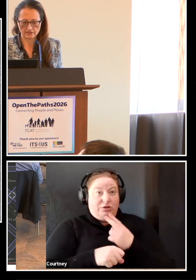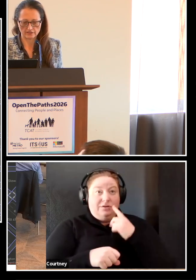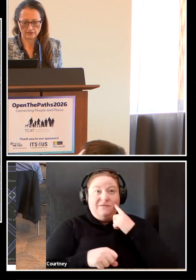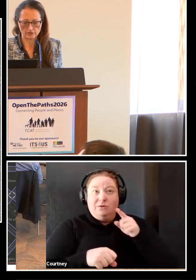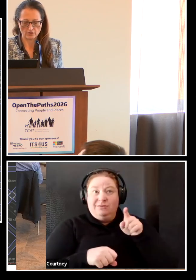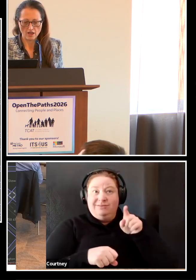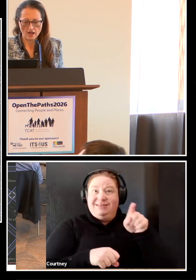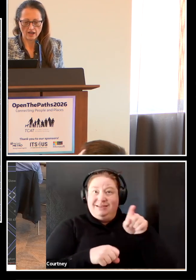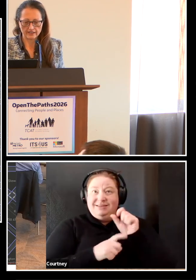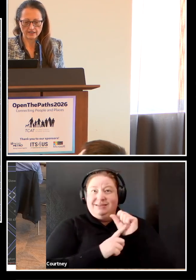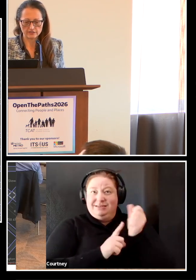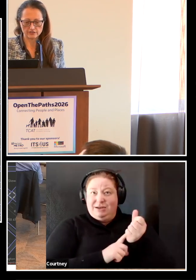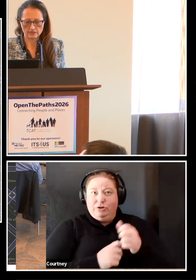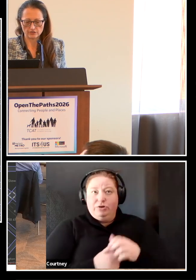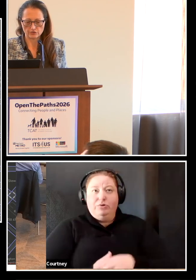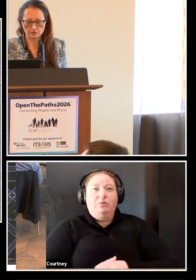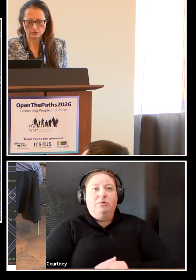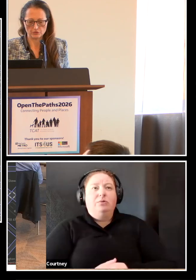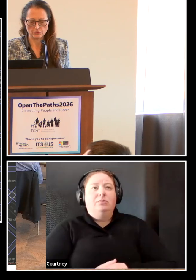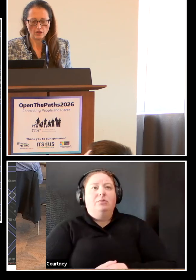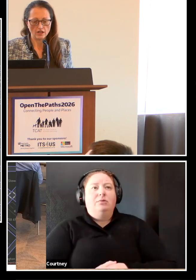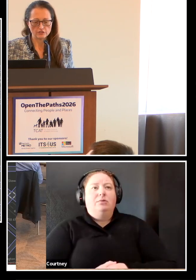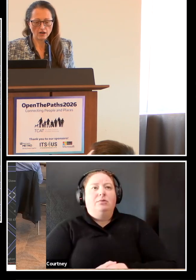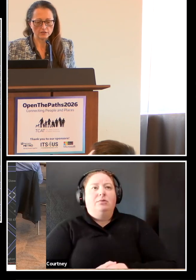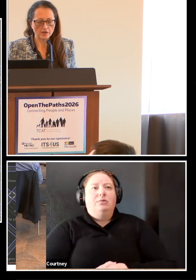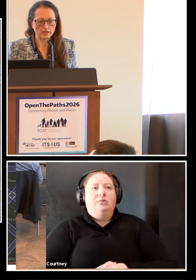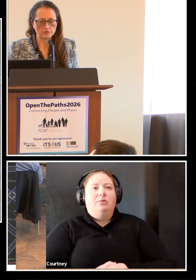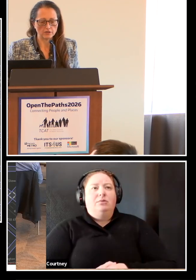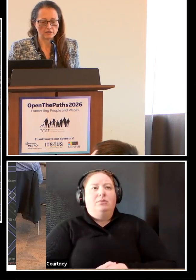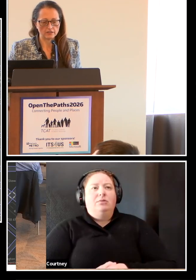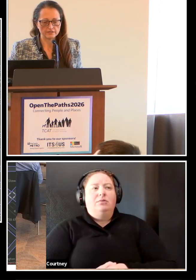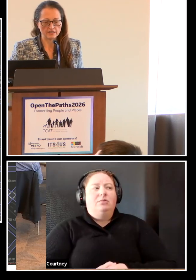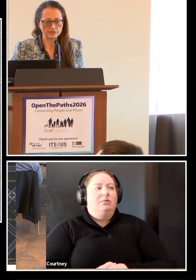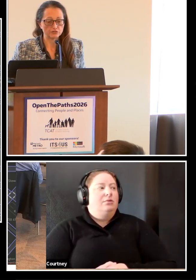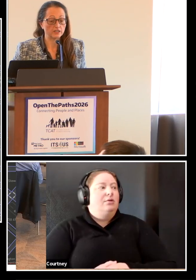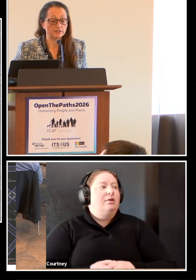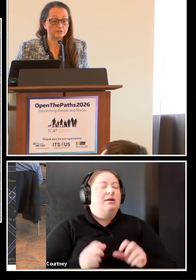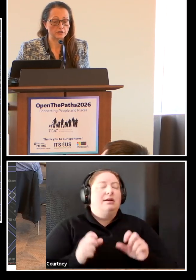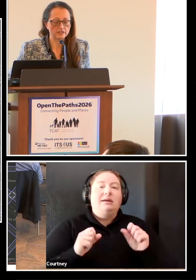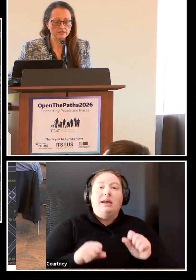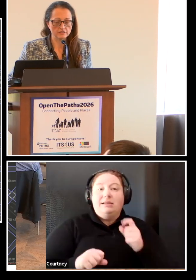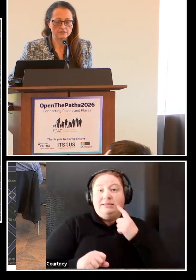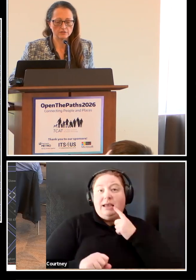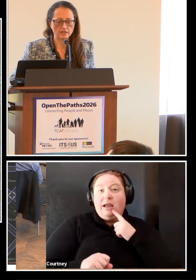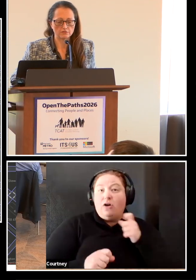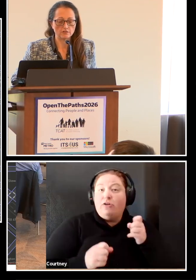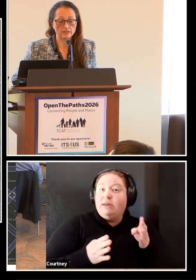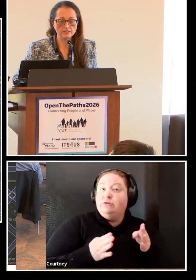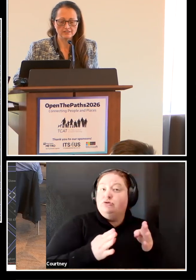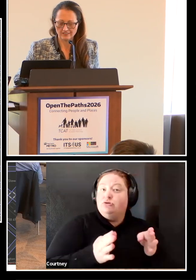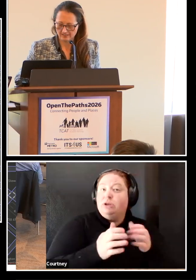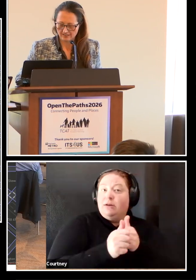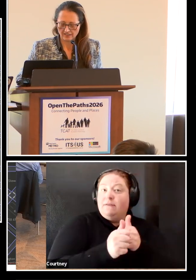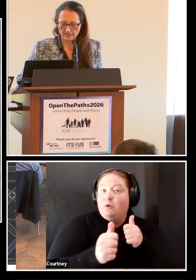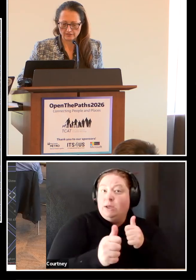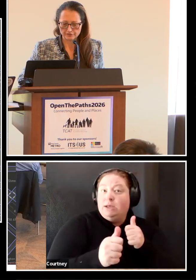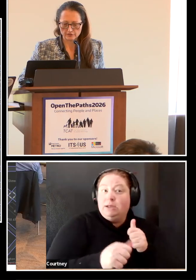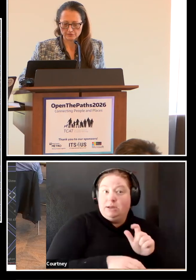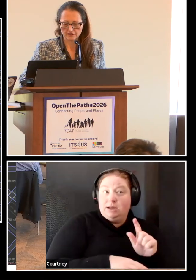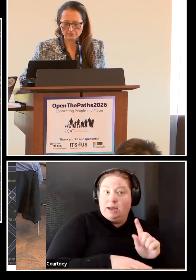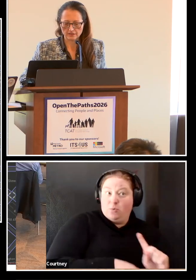scenario. I get a chance to talk about well are they street avoidant at one and of course we can